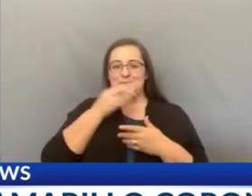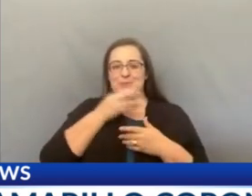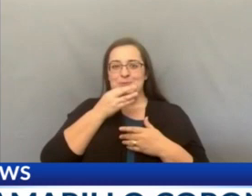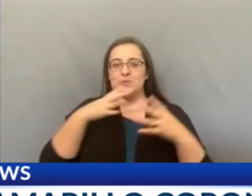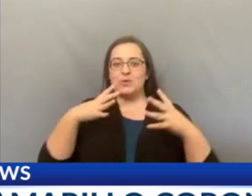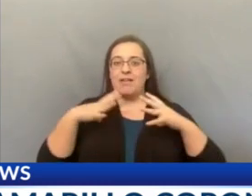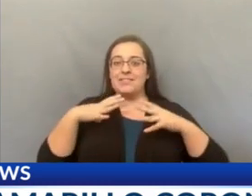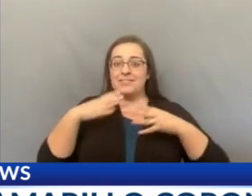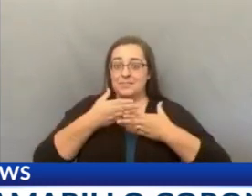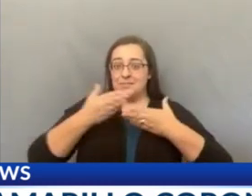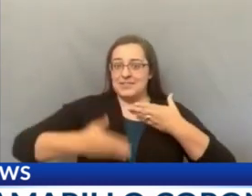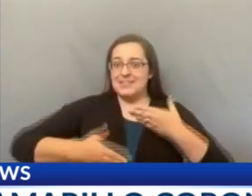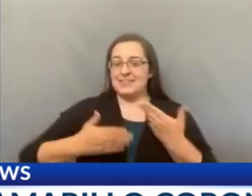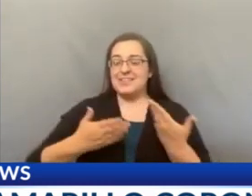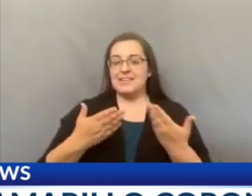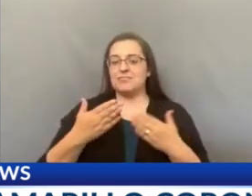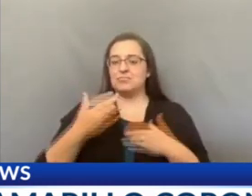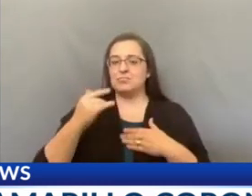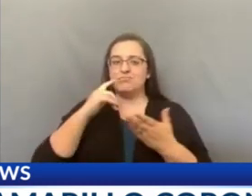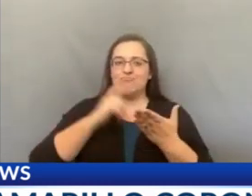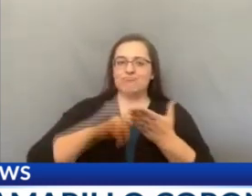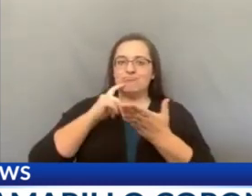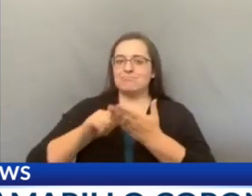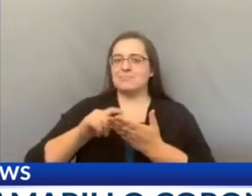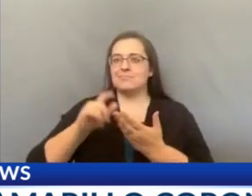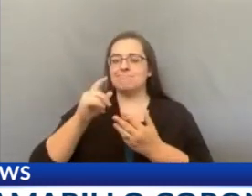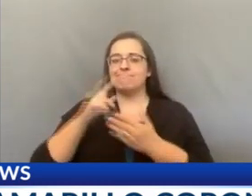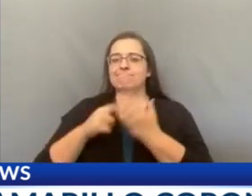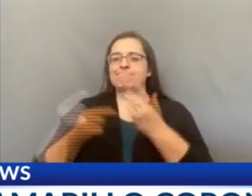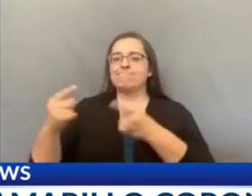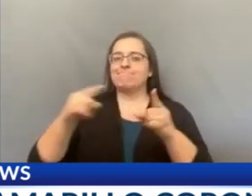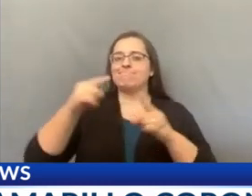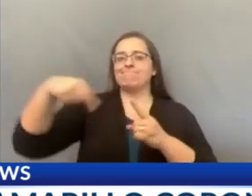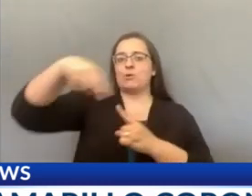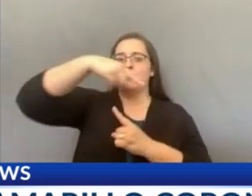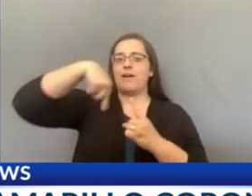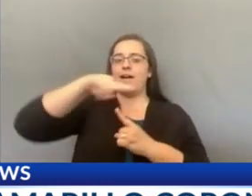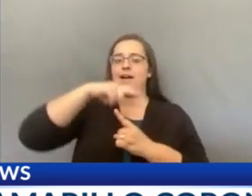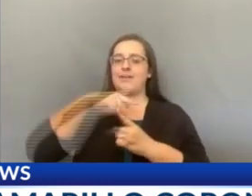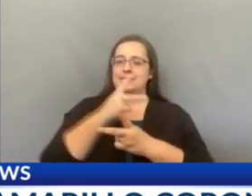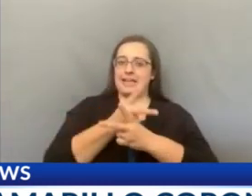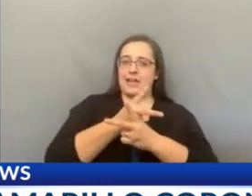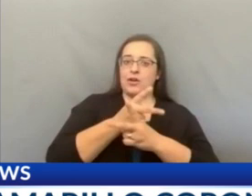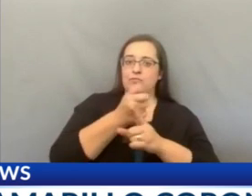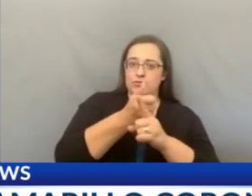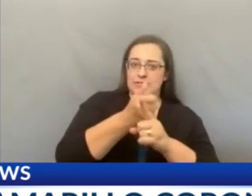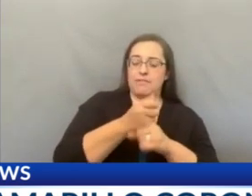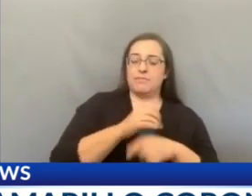SAFELY RUN OUR COMMUNITY AS WE EXPAND SERVICES MORE THINGS COME AVAILABLE TO US THROUGH THIS HOLIDAY WEEKEND, PLEASE BE AWARE